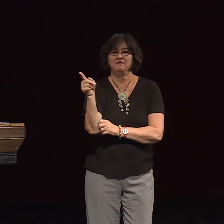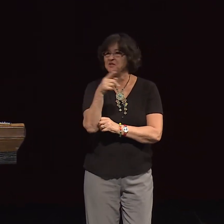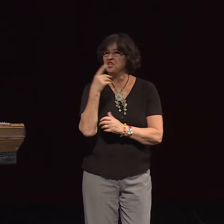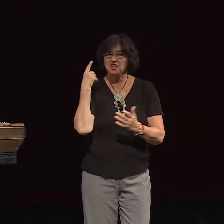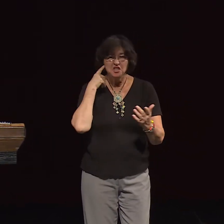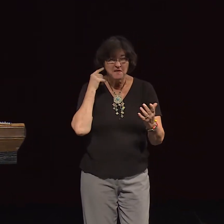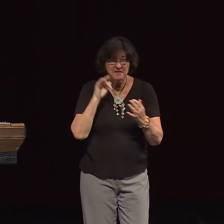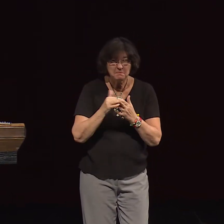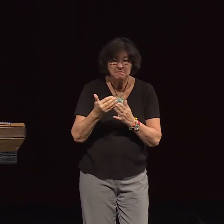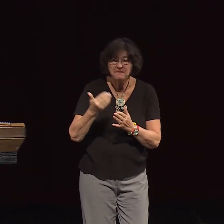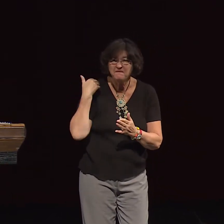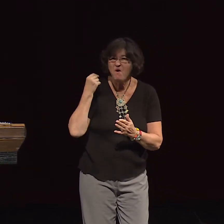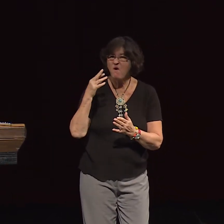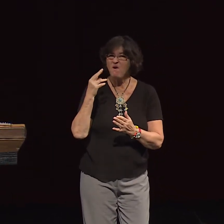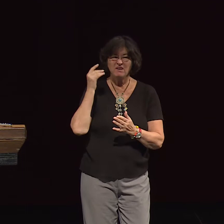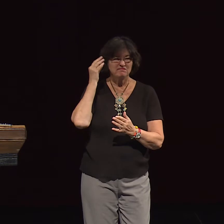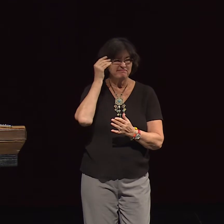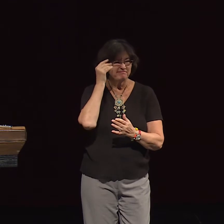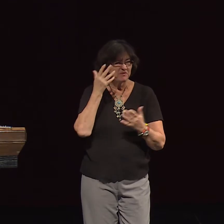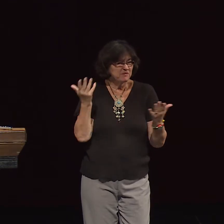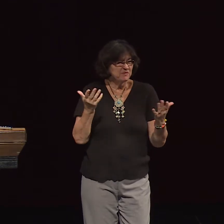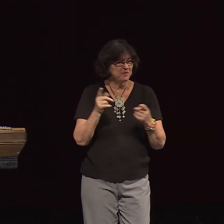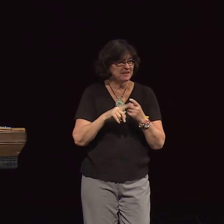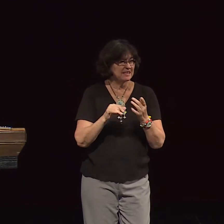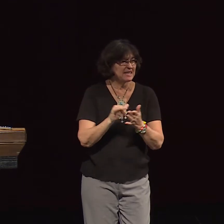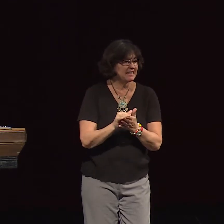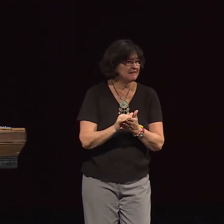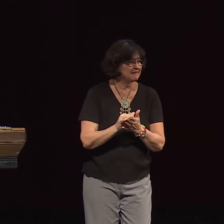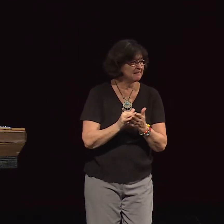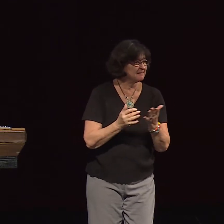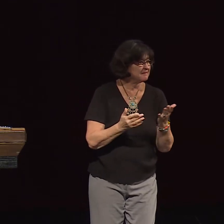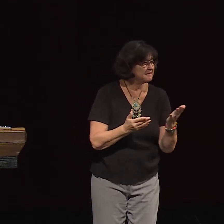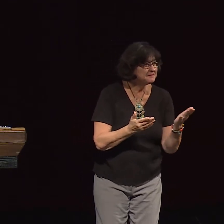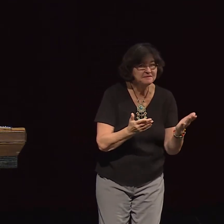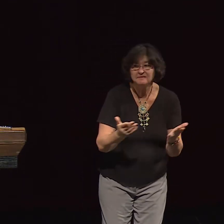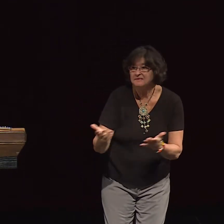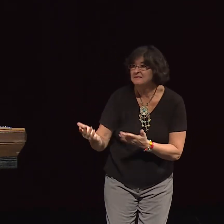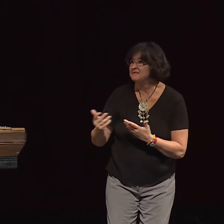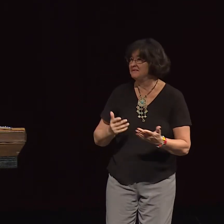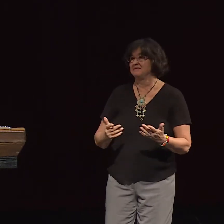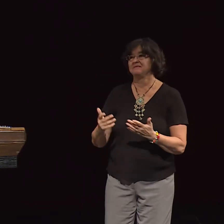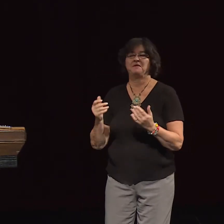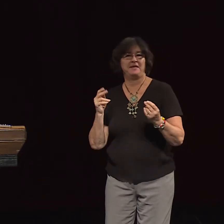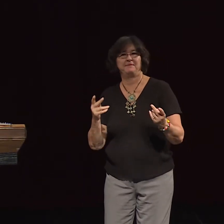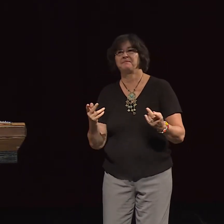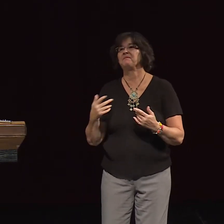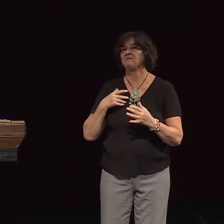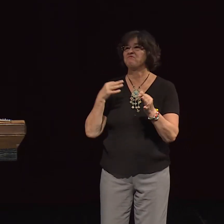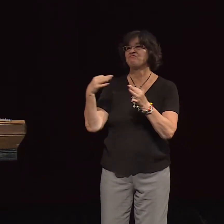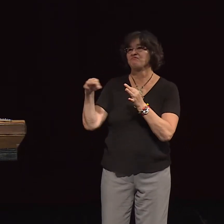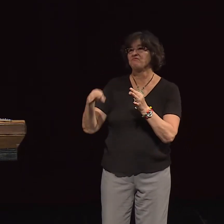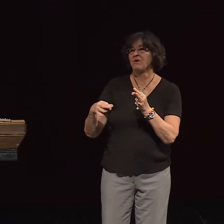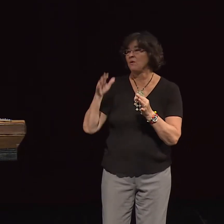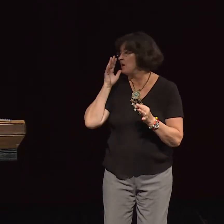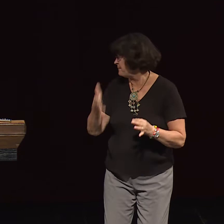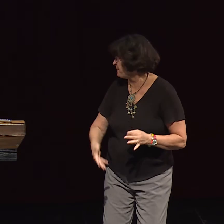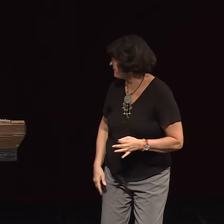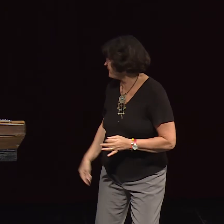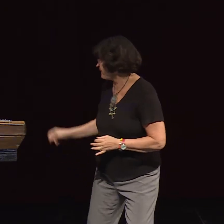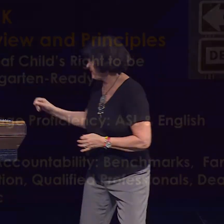and I'm wondering if maybe some of you have heard of that before, not quite sure exactly what it is. But I'm gonna let you know.